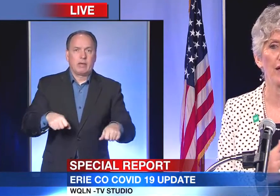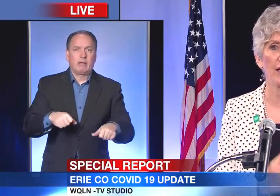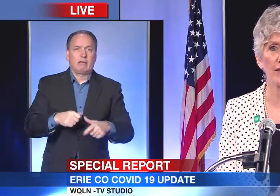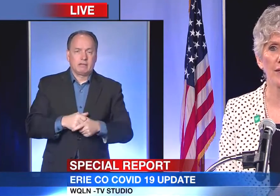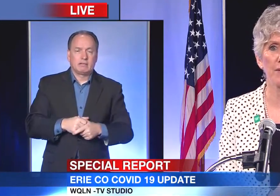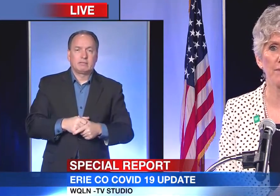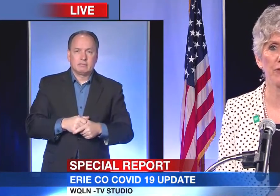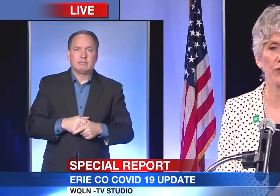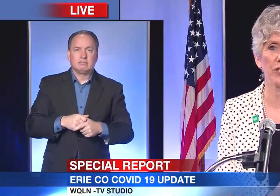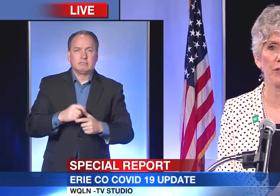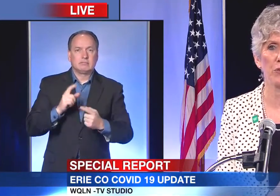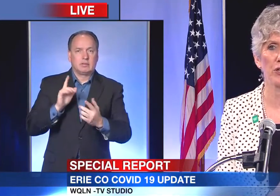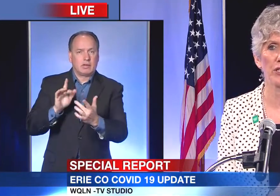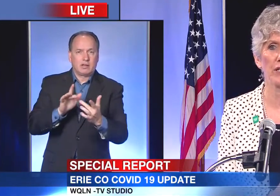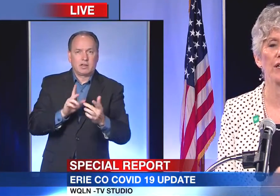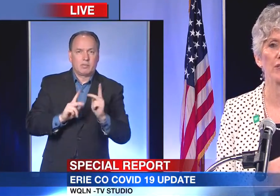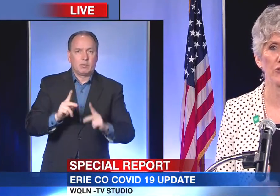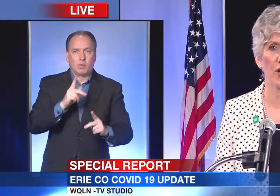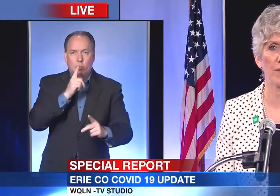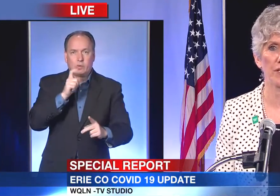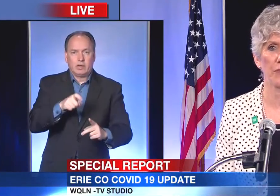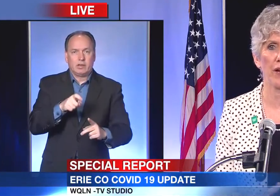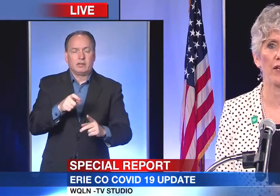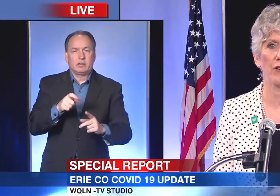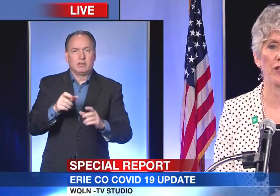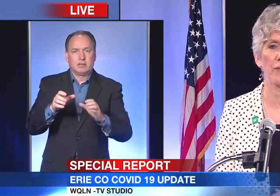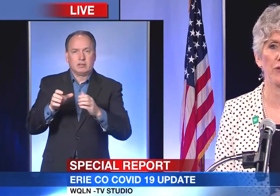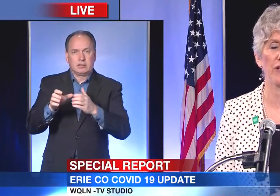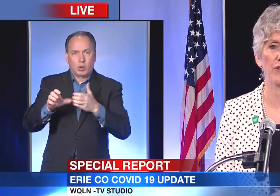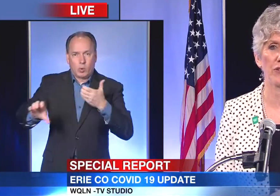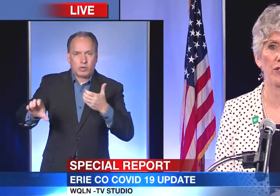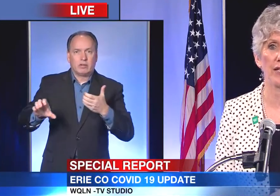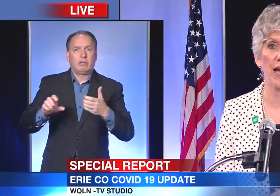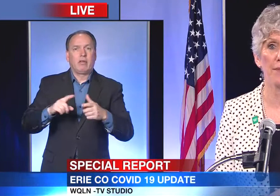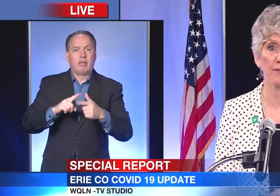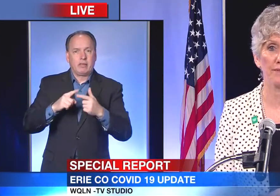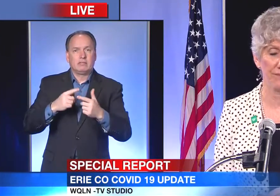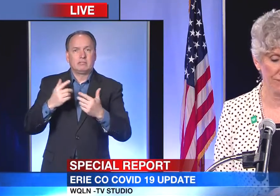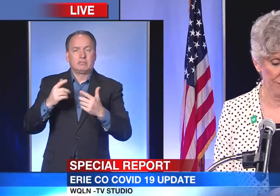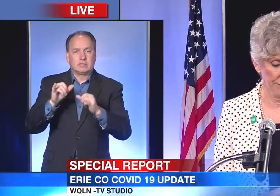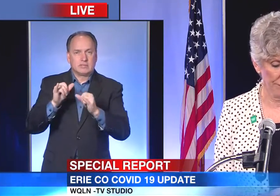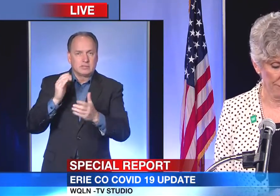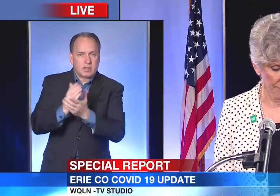WE HAVE TO BE ABLE TO JUMP ON THESE CASES AS QUICKLY AS WE CAN, GET TO THE PEOPLE WHO NEED TO BE QUARANTINED TO STOP THE